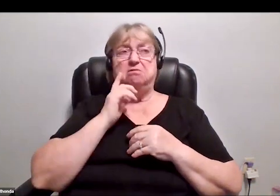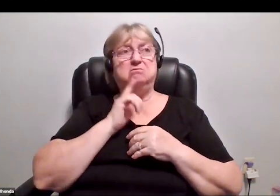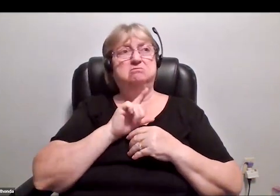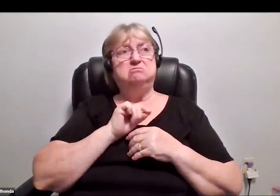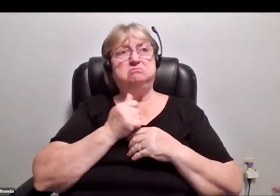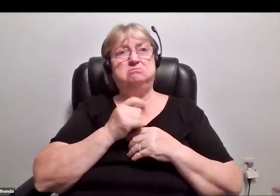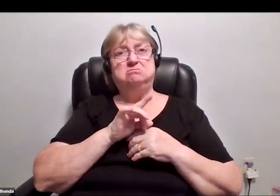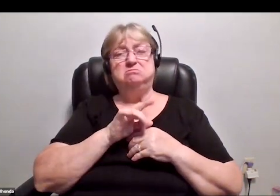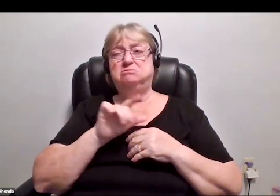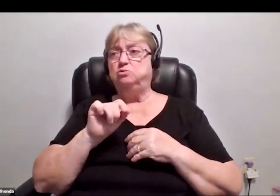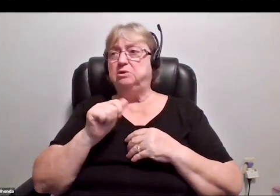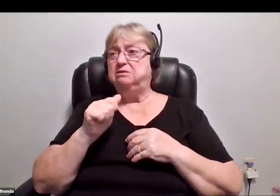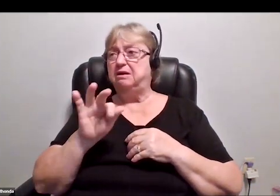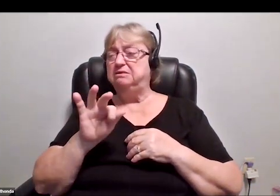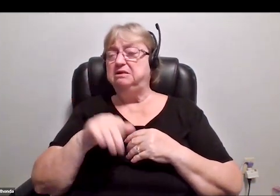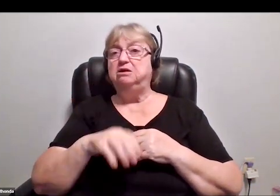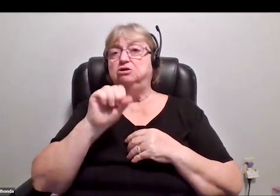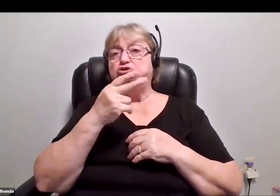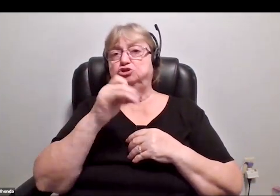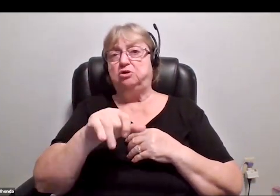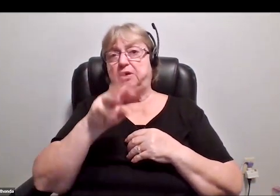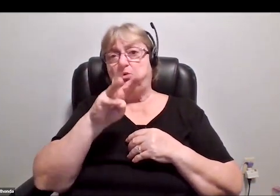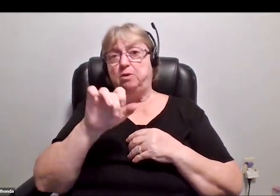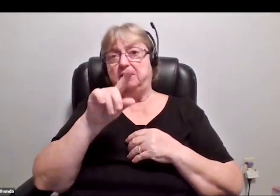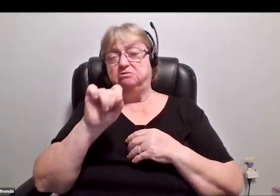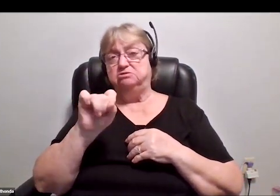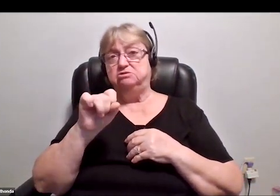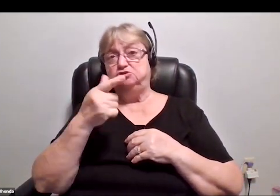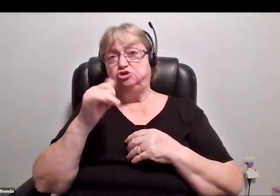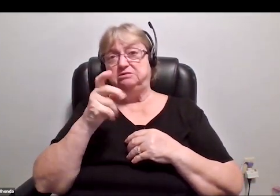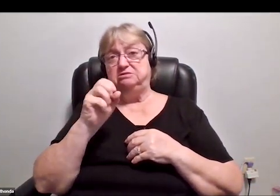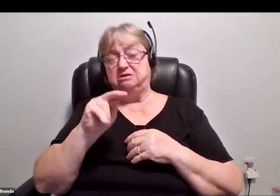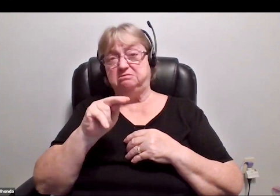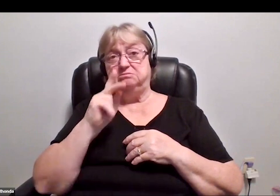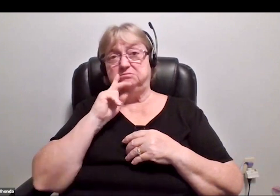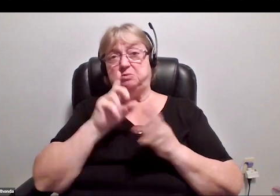Sheri Wells-Jensen published this case for blind astronauts that so many people reference.